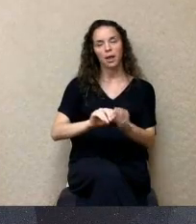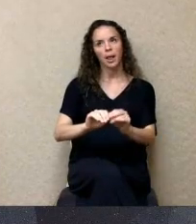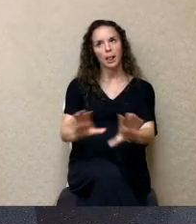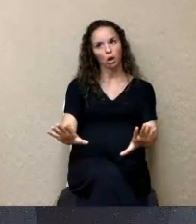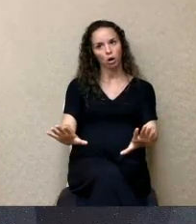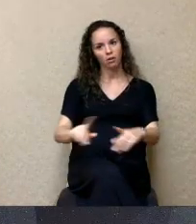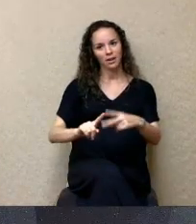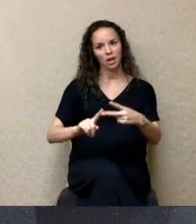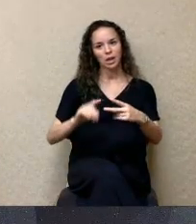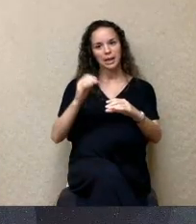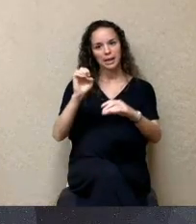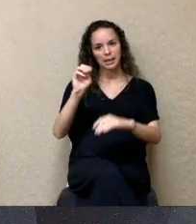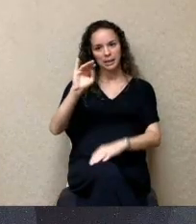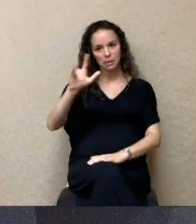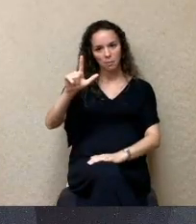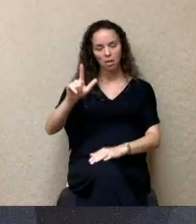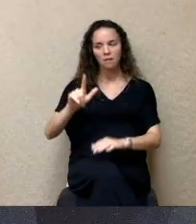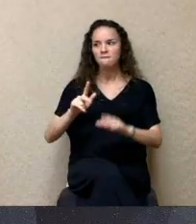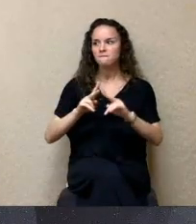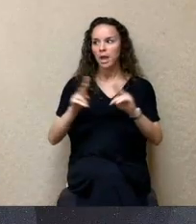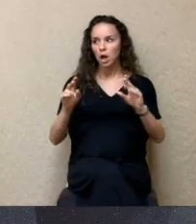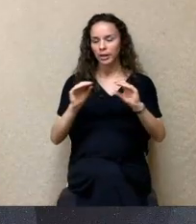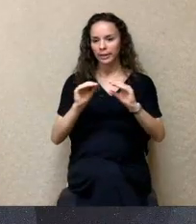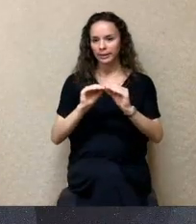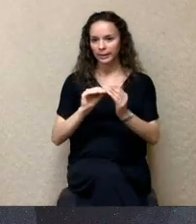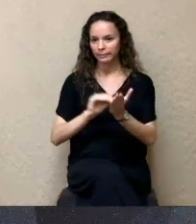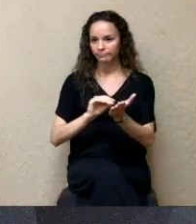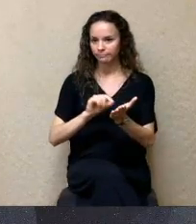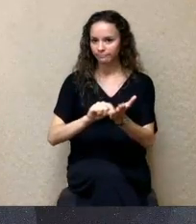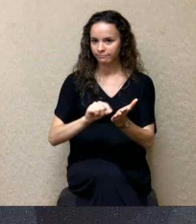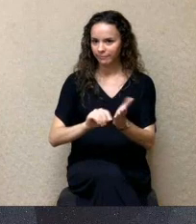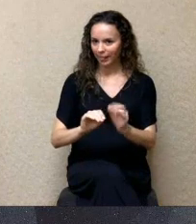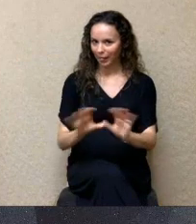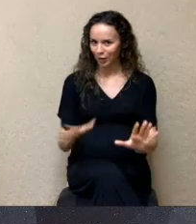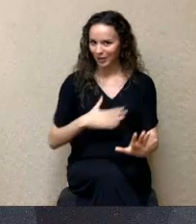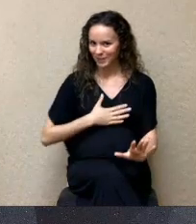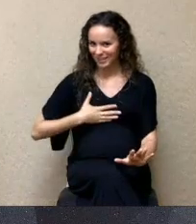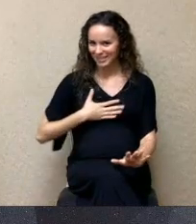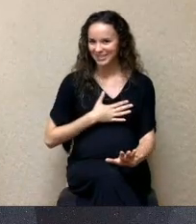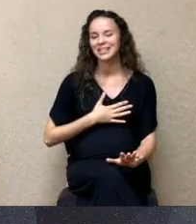address very, very clearly, we can get you on to Mike's email